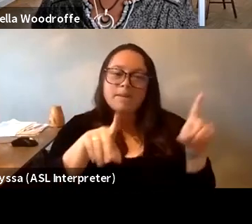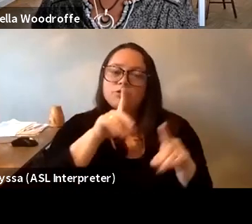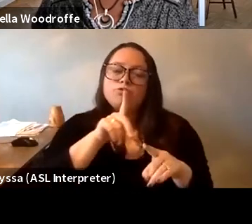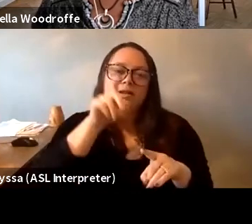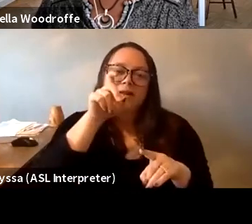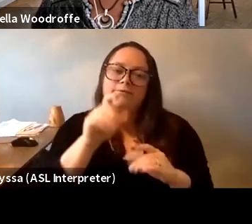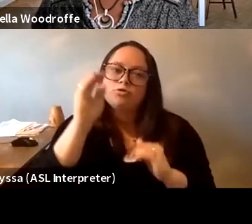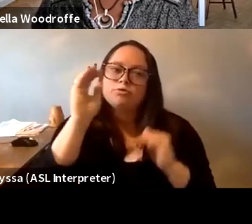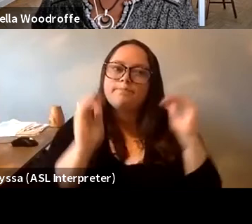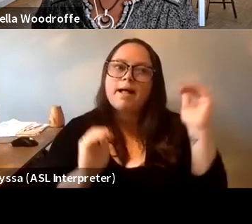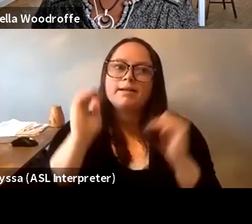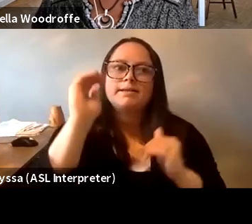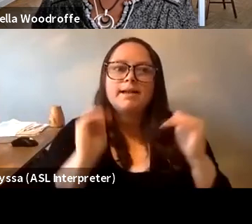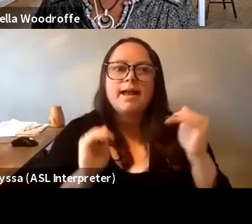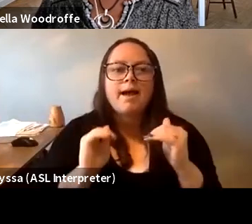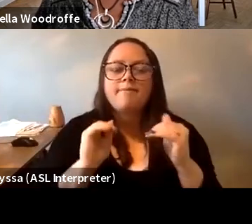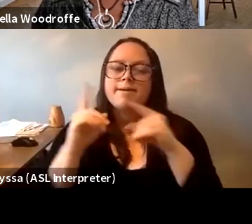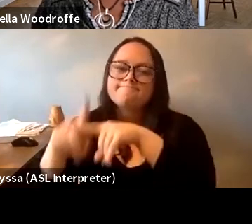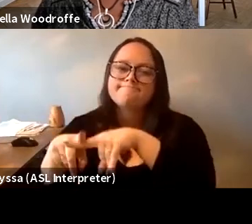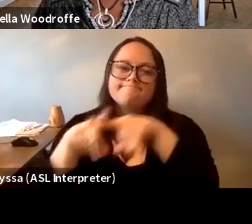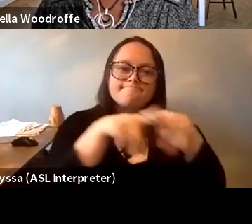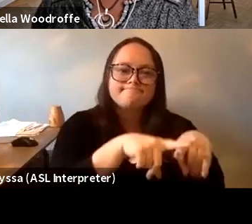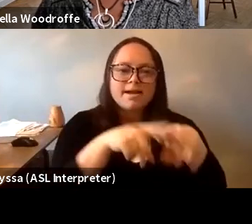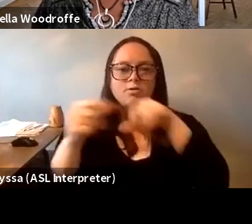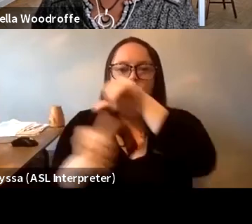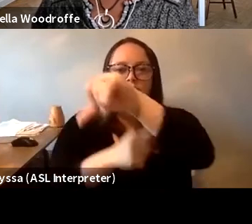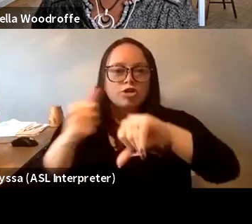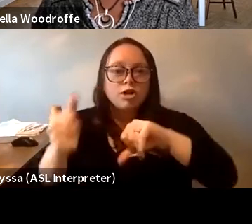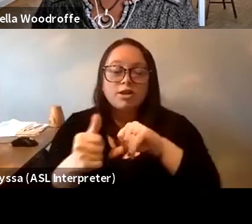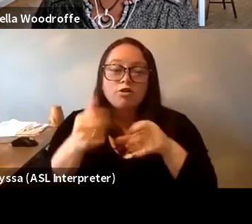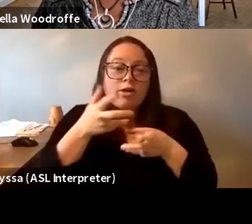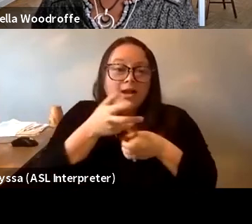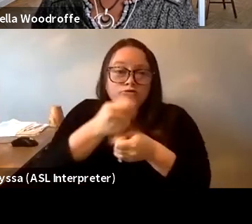trust your process. It's not an easy one by any means. But if